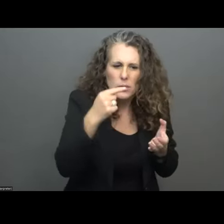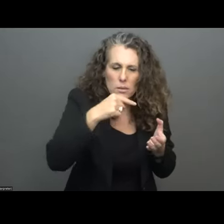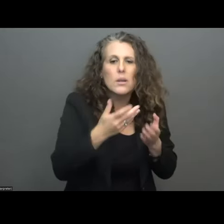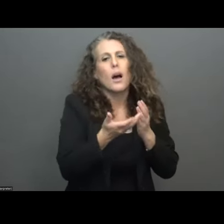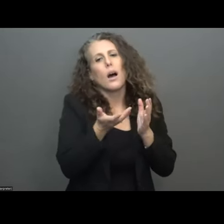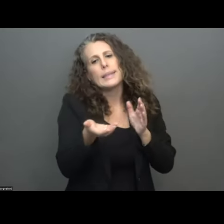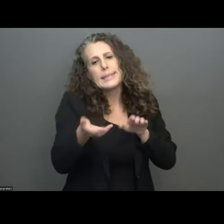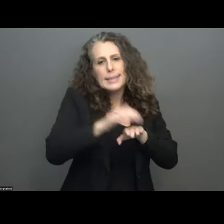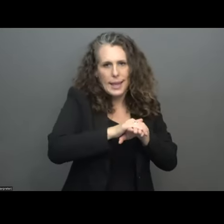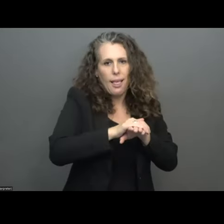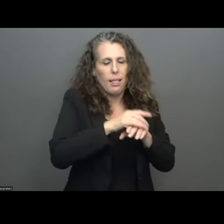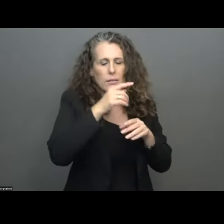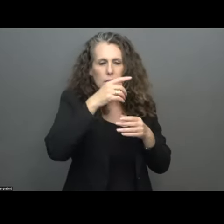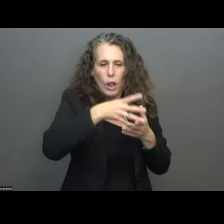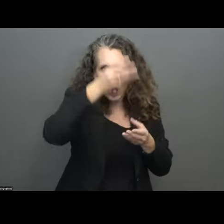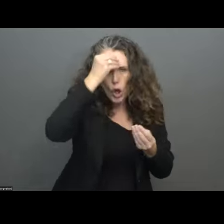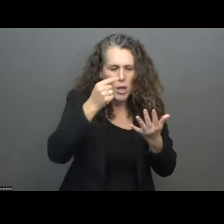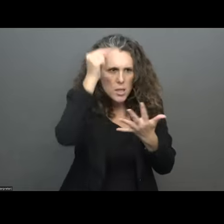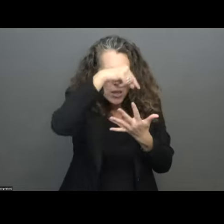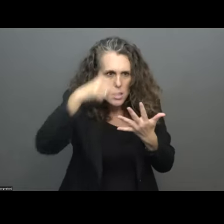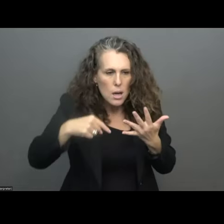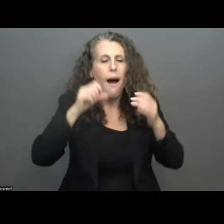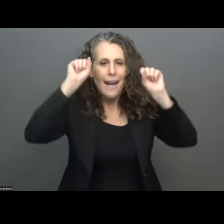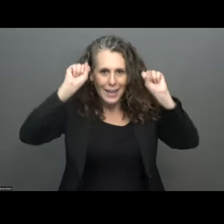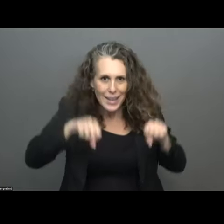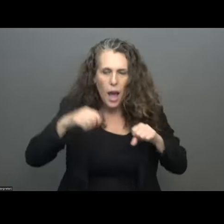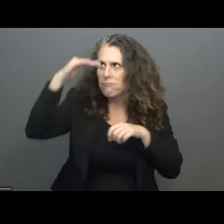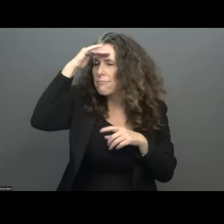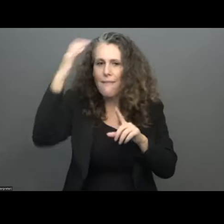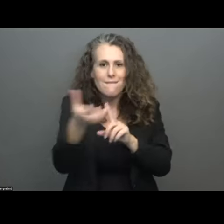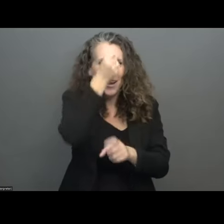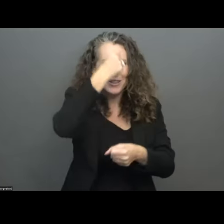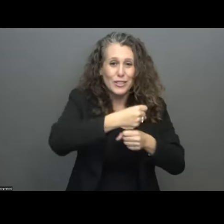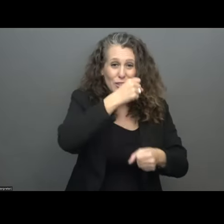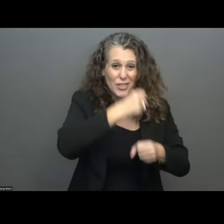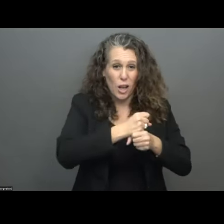14:04:17 we aware that sometimes there is a mismatch between persons with disabilities,